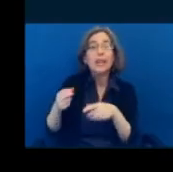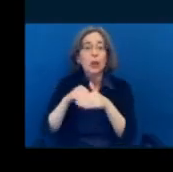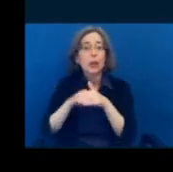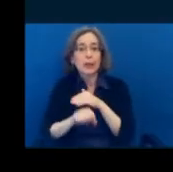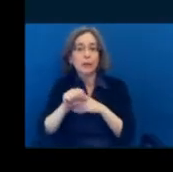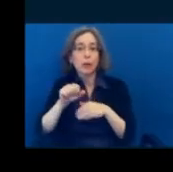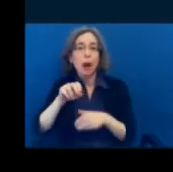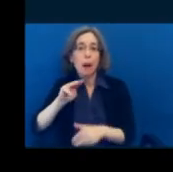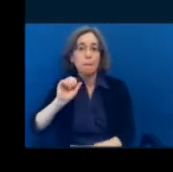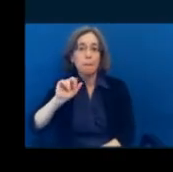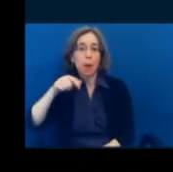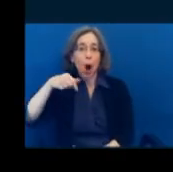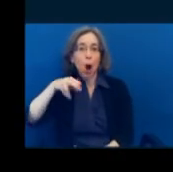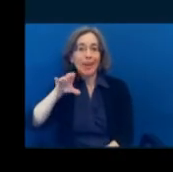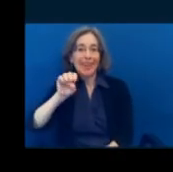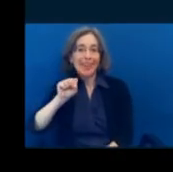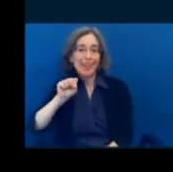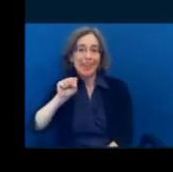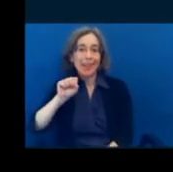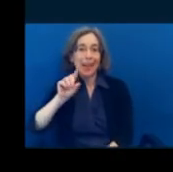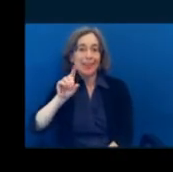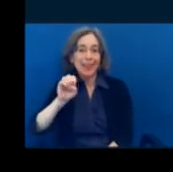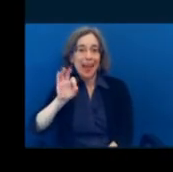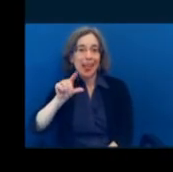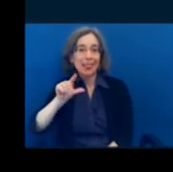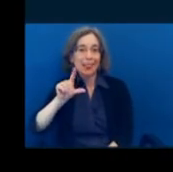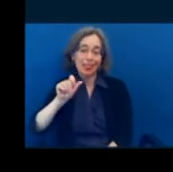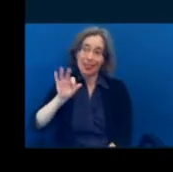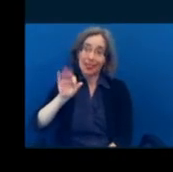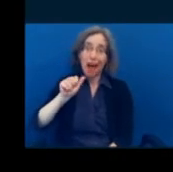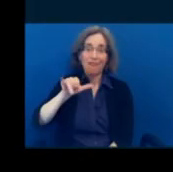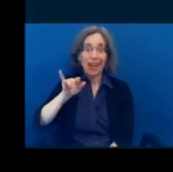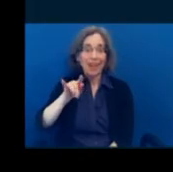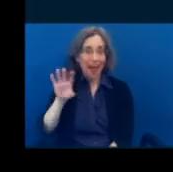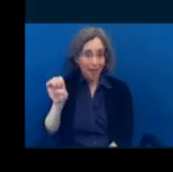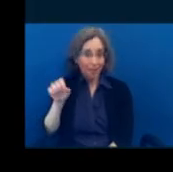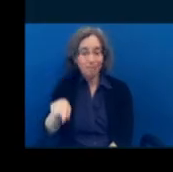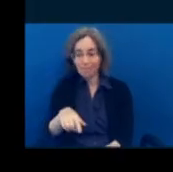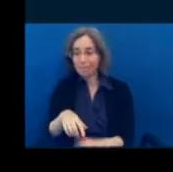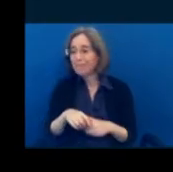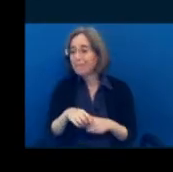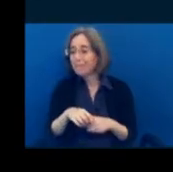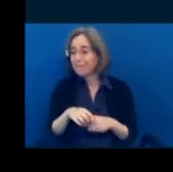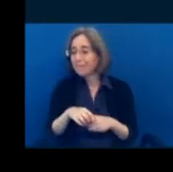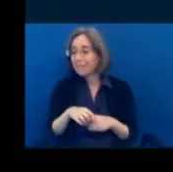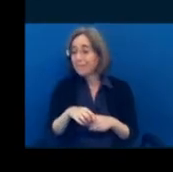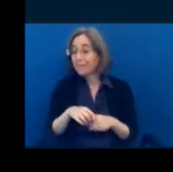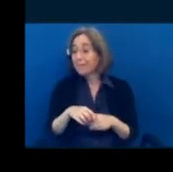HERE SHE SHOWS DELIVERY OF A